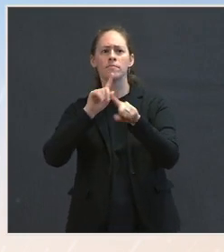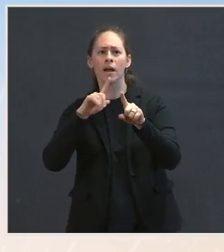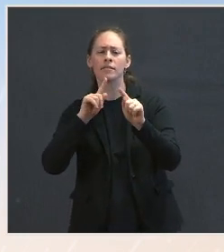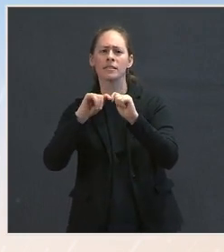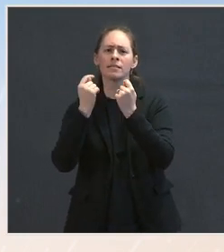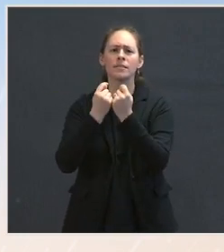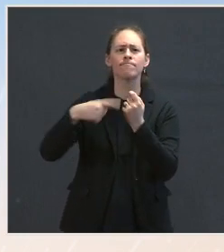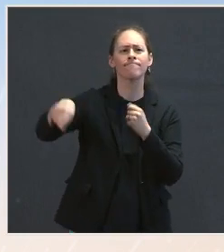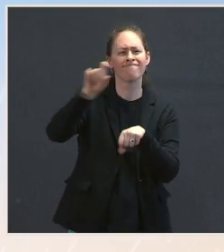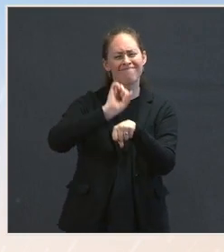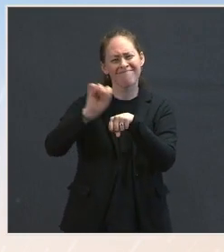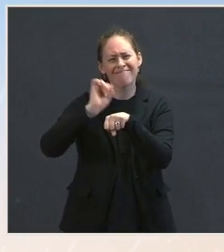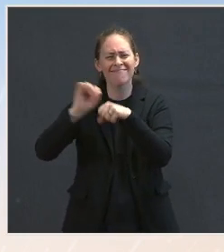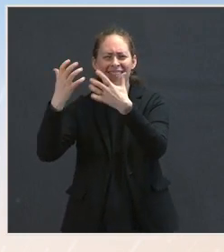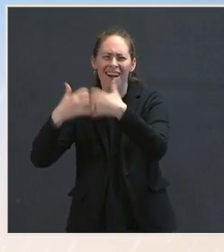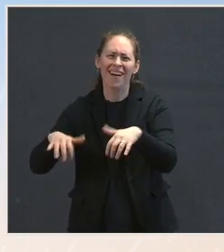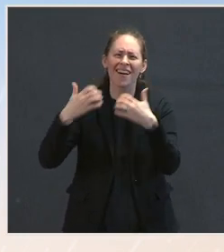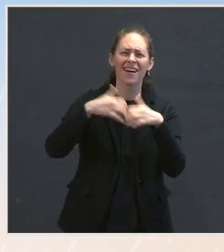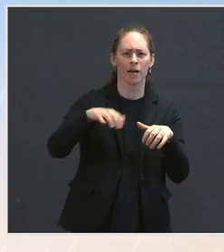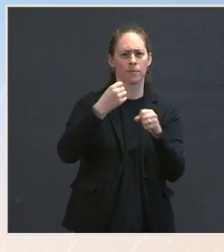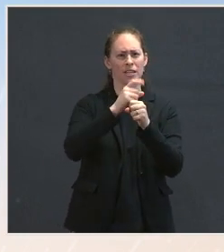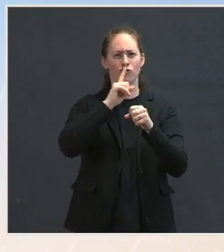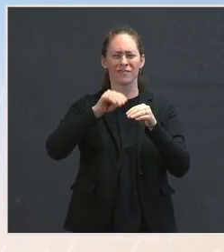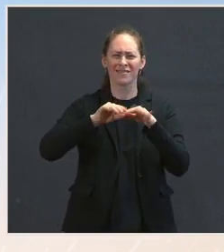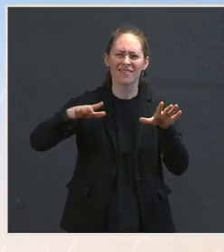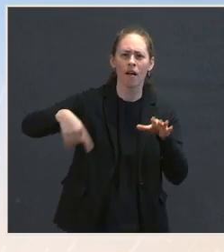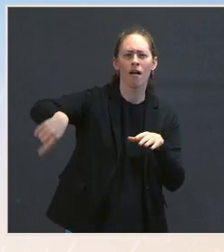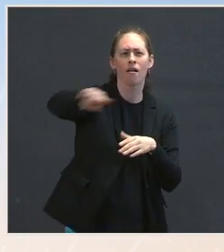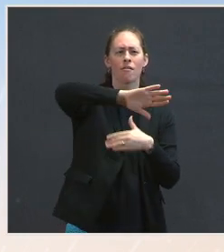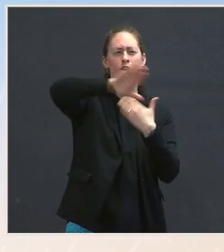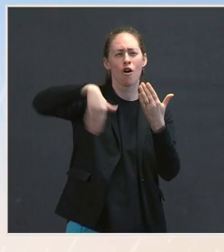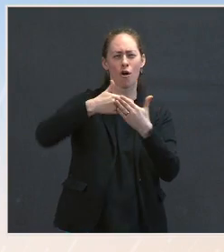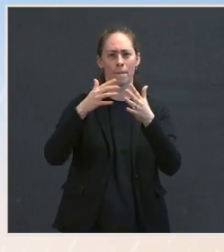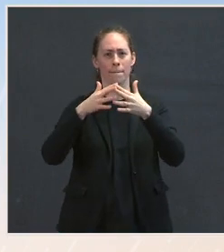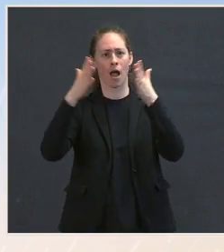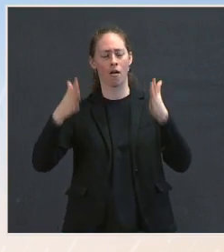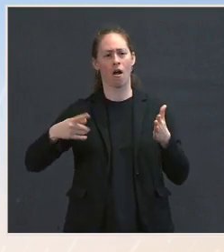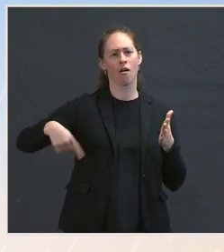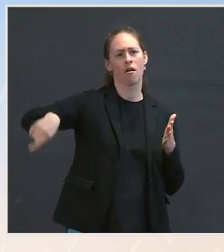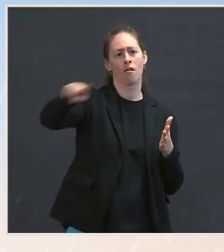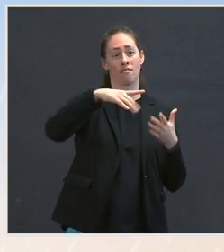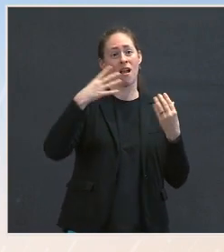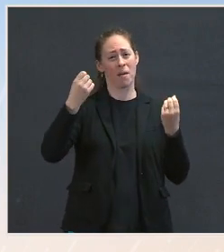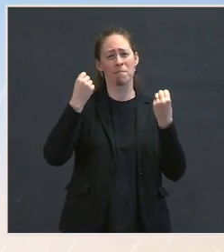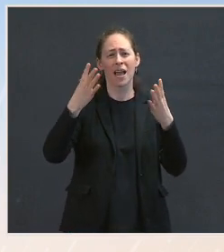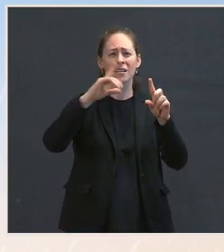as well as the work of so many Americans who have stepped up to the plate in this moment. He will also remind Americans